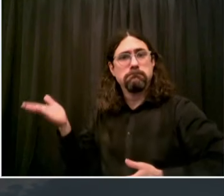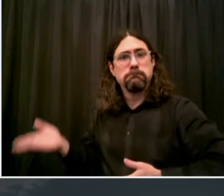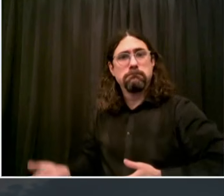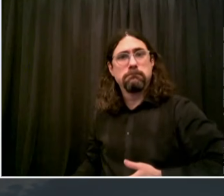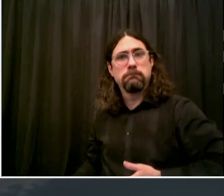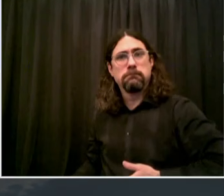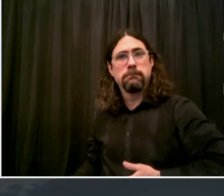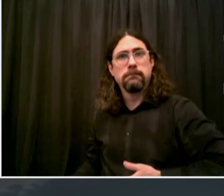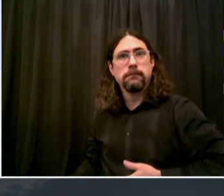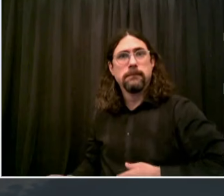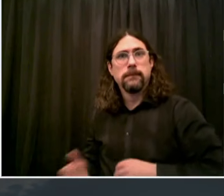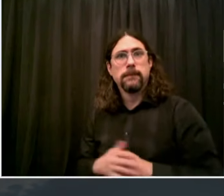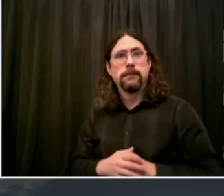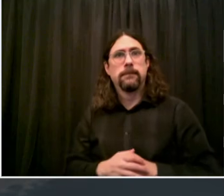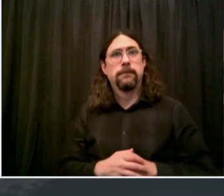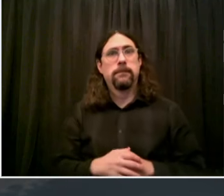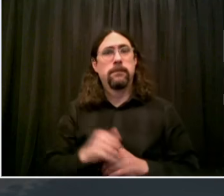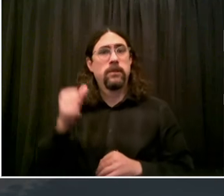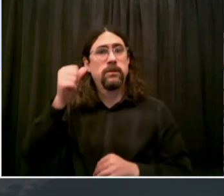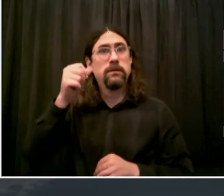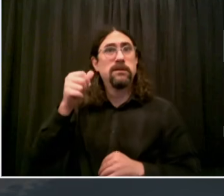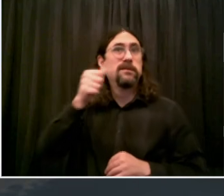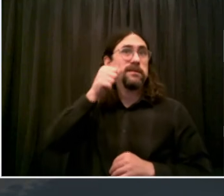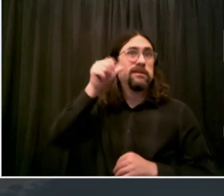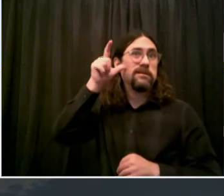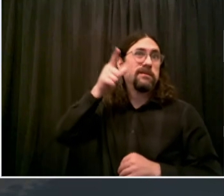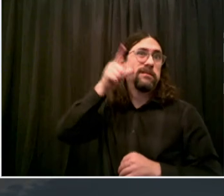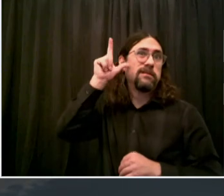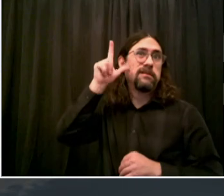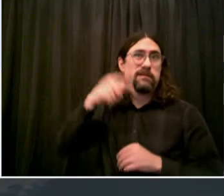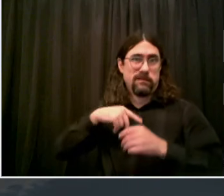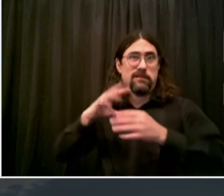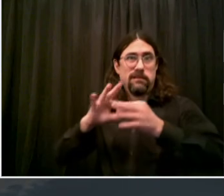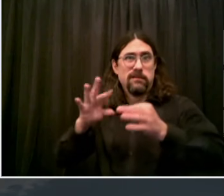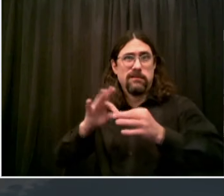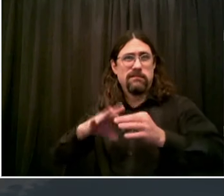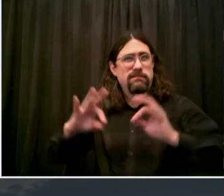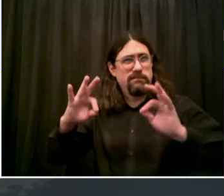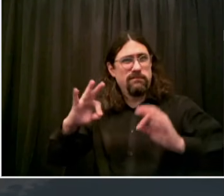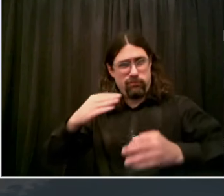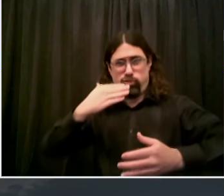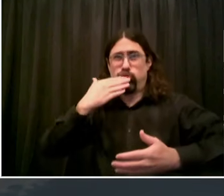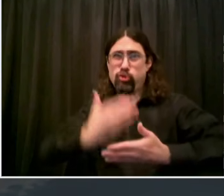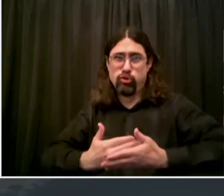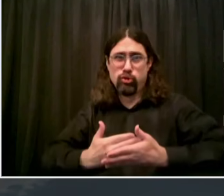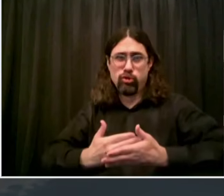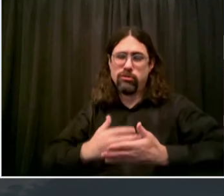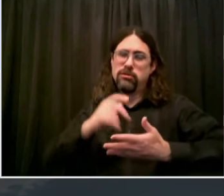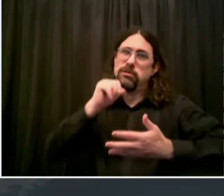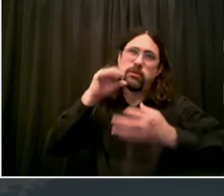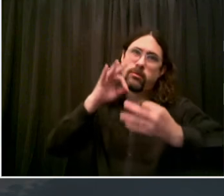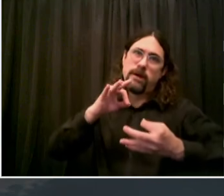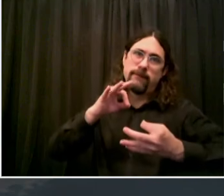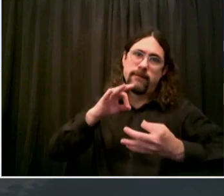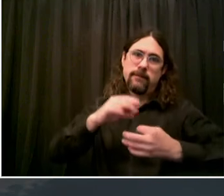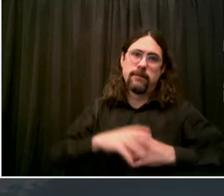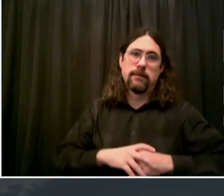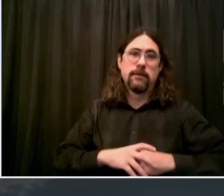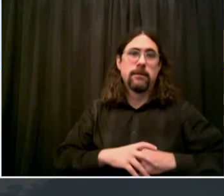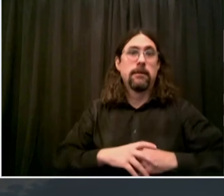YESTERDAY WE DEFINITELY HAD A GOOD DAY, BUT NOT A PERFECT DAY BECAUSE TWO INDICATORS DOWN, ONE INDICATOR UP,